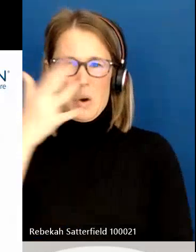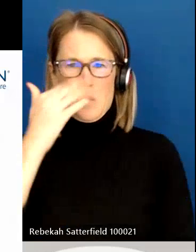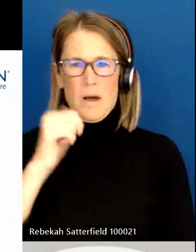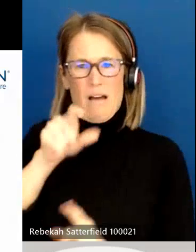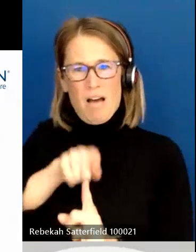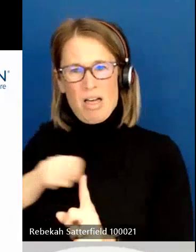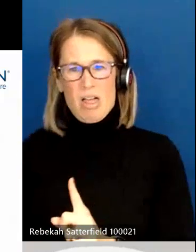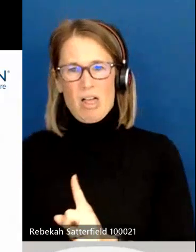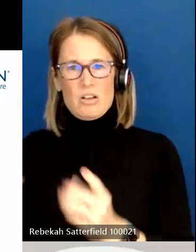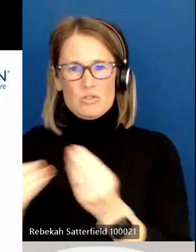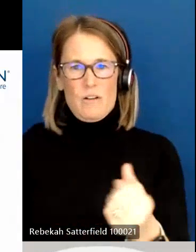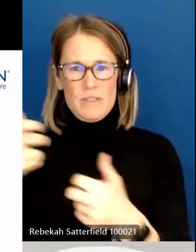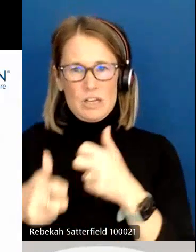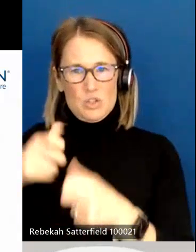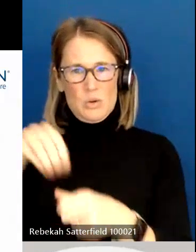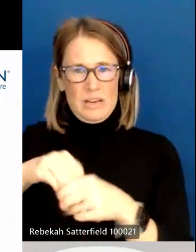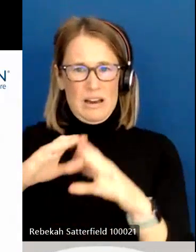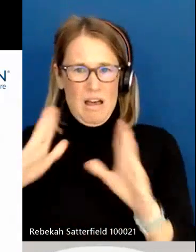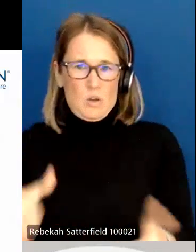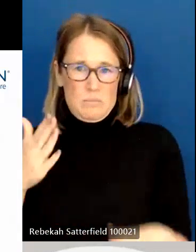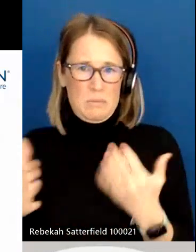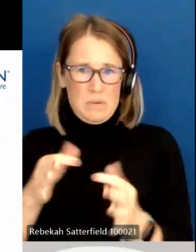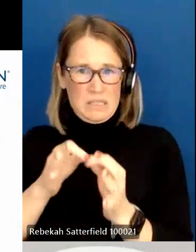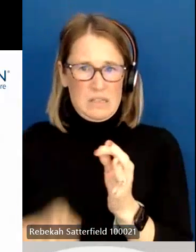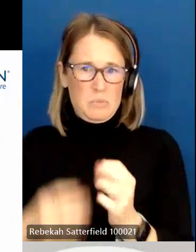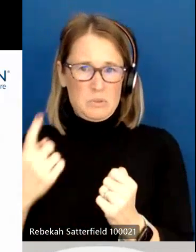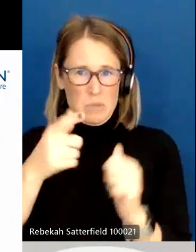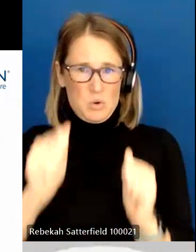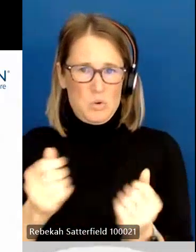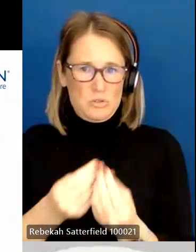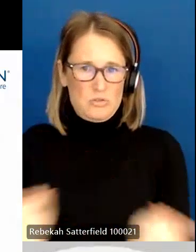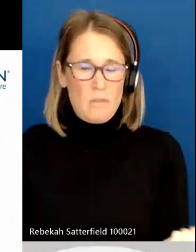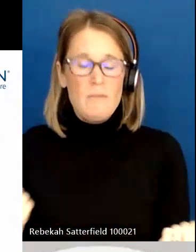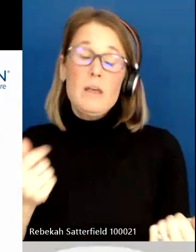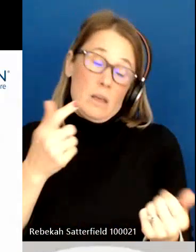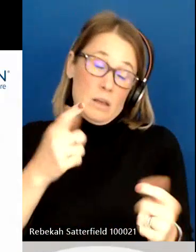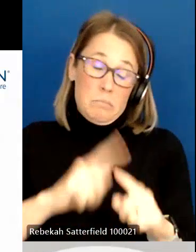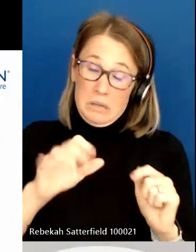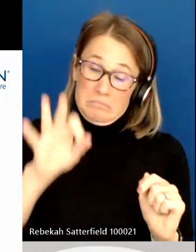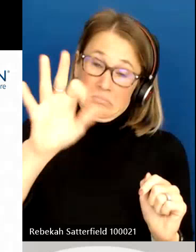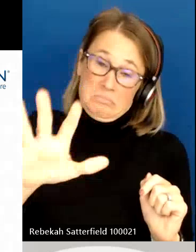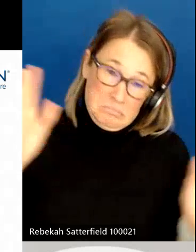it could be something simple that you could do um but you know just take a look at what's out